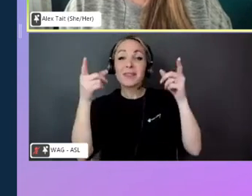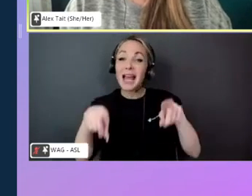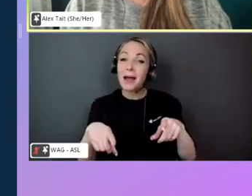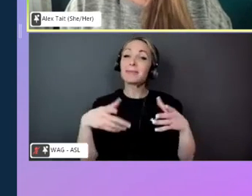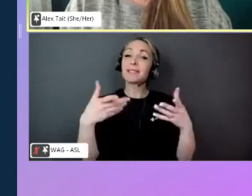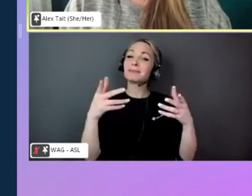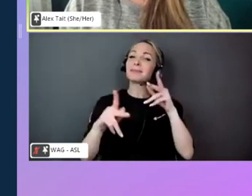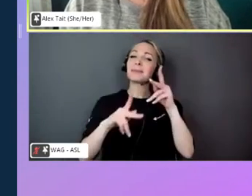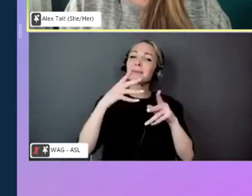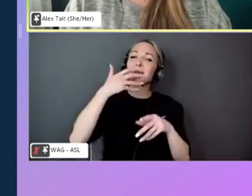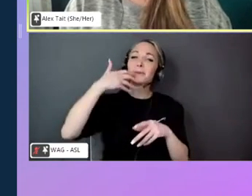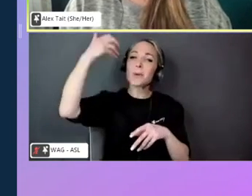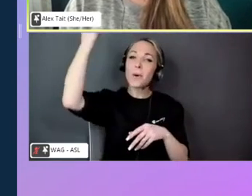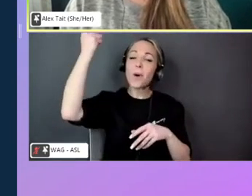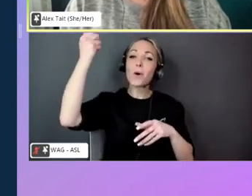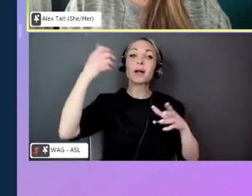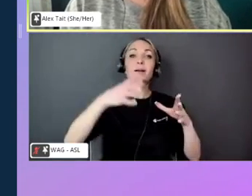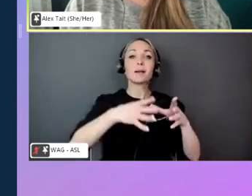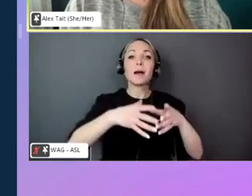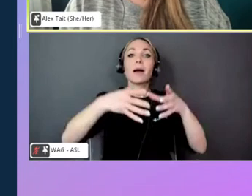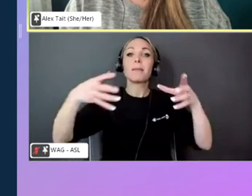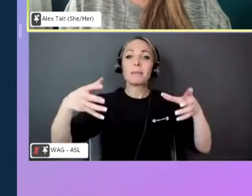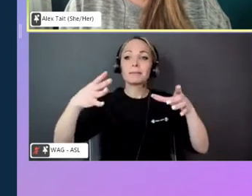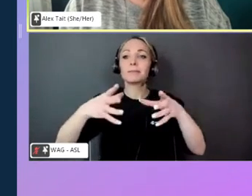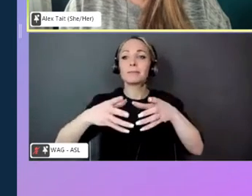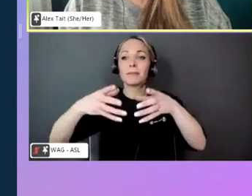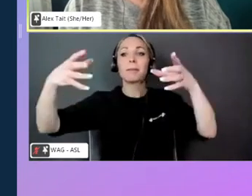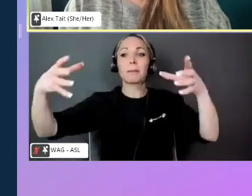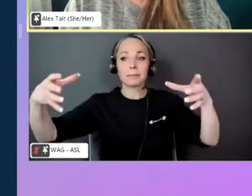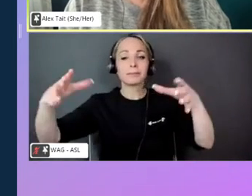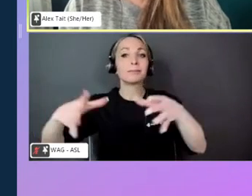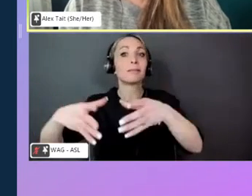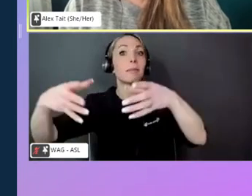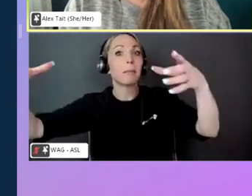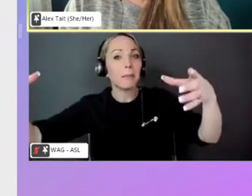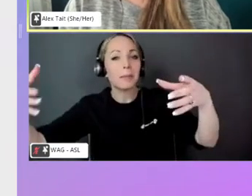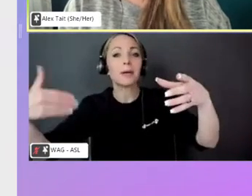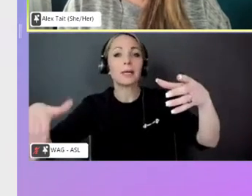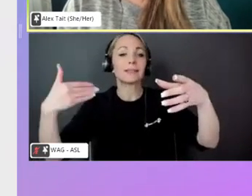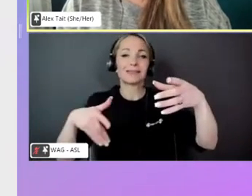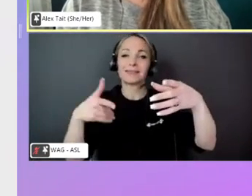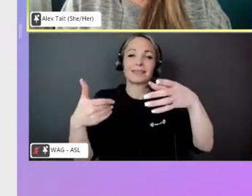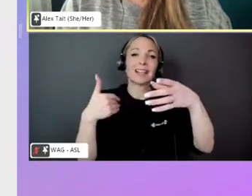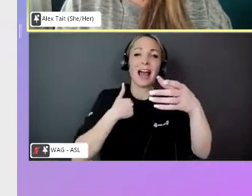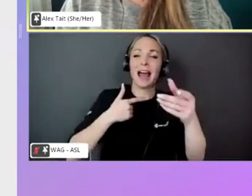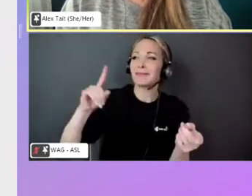the UN world preparation each accepted cohort of older persons can expect to live longer and possibly fewer adult children also have as a